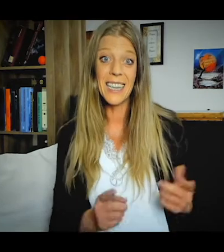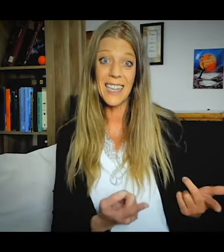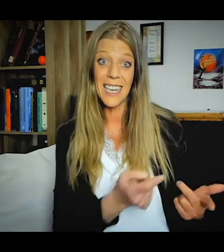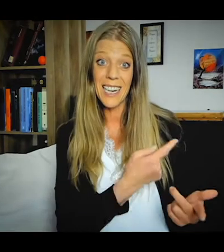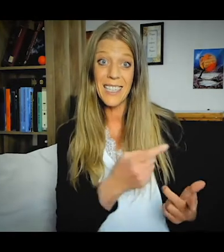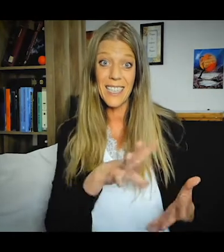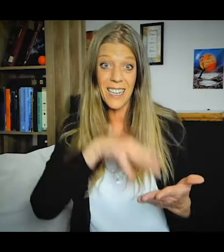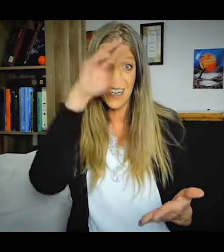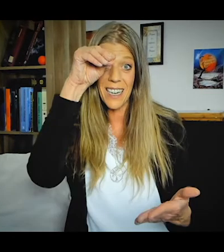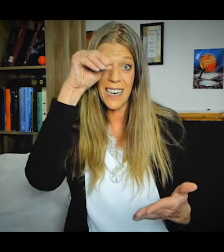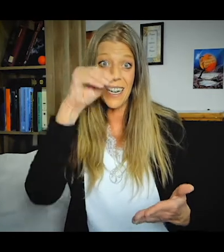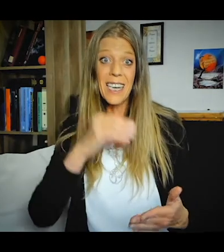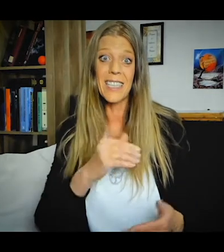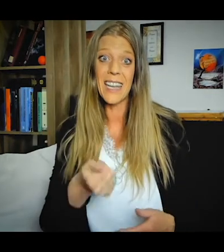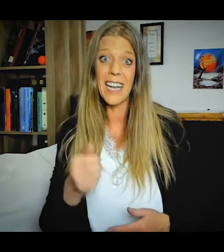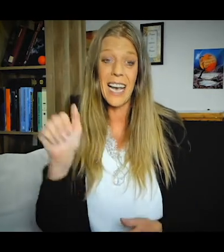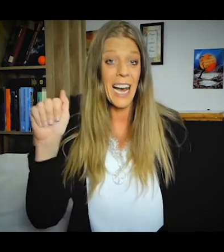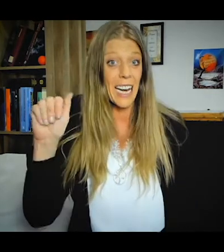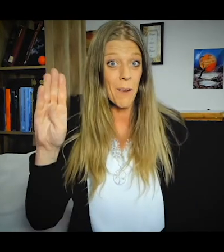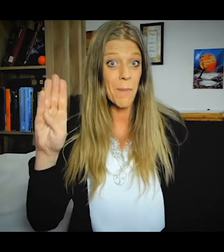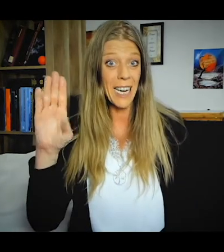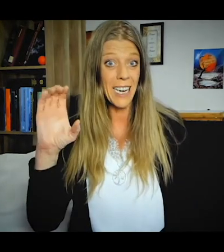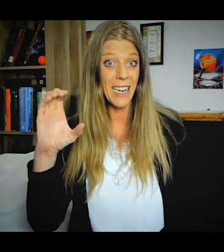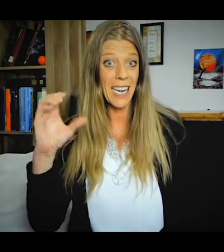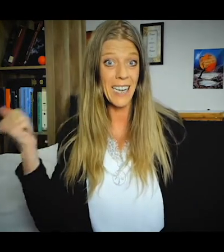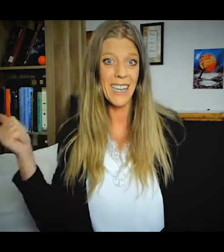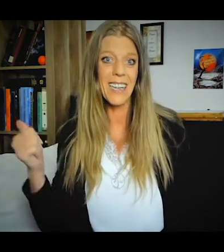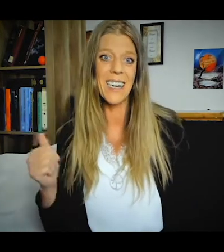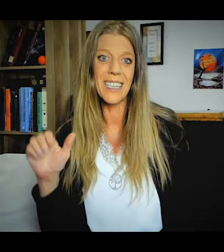Let's learn the ABCs.